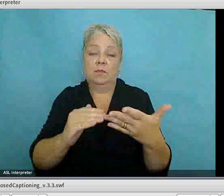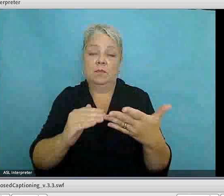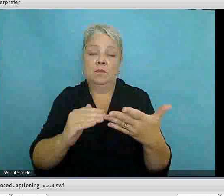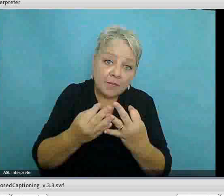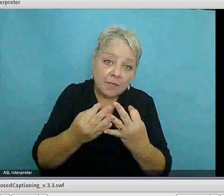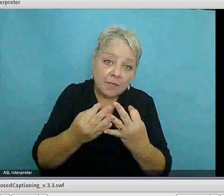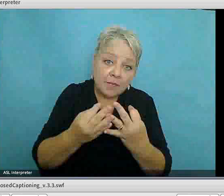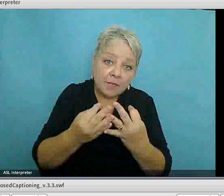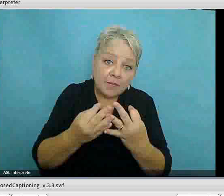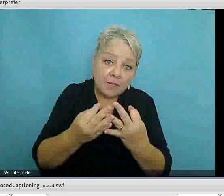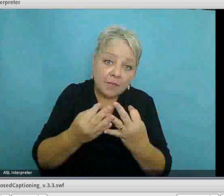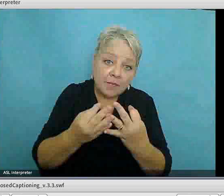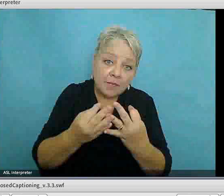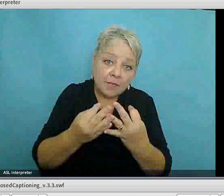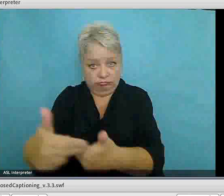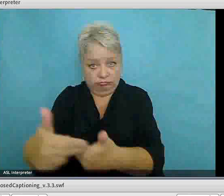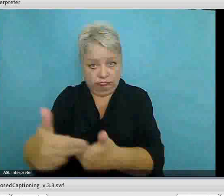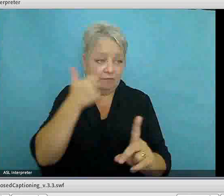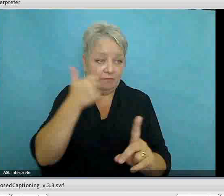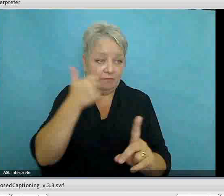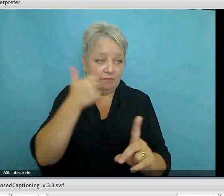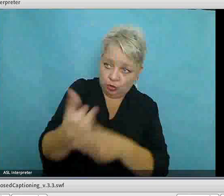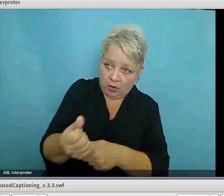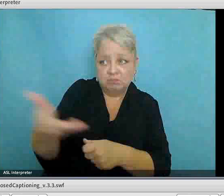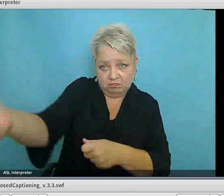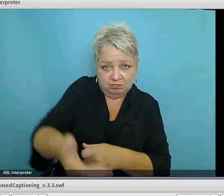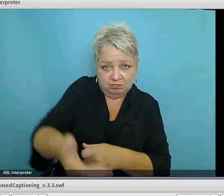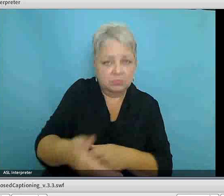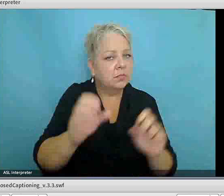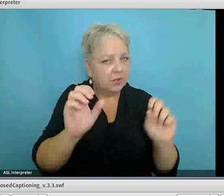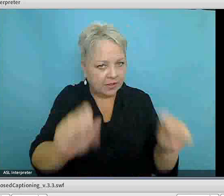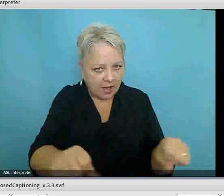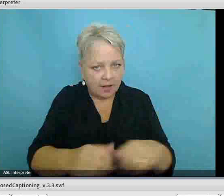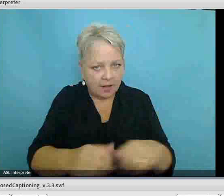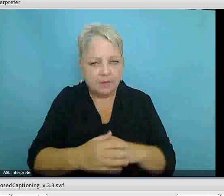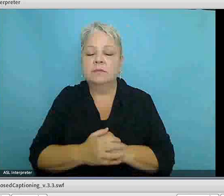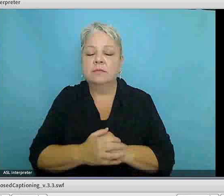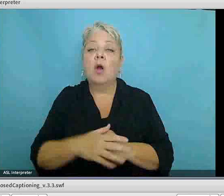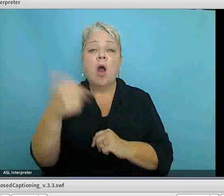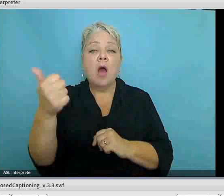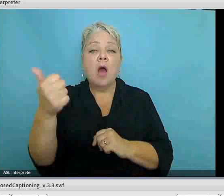enrollee trusts; other informal caregivers.